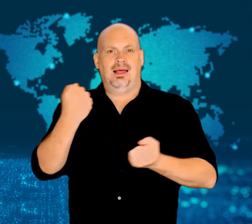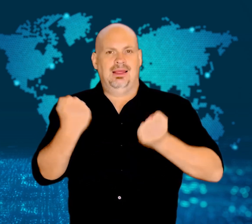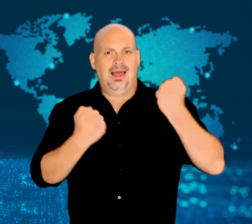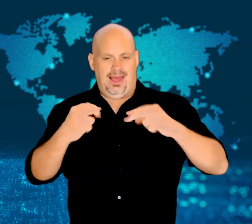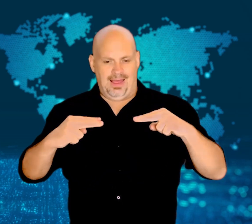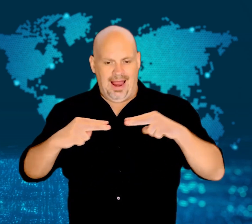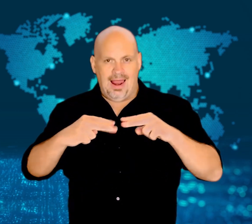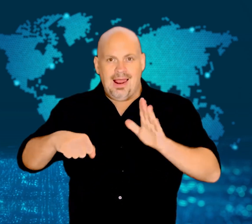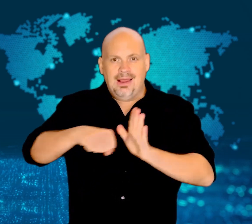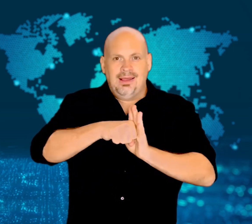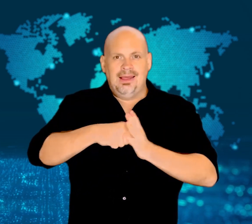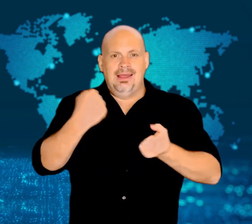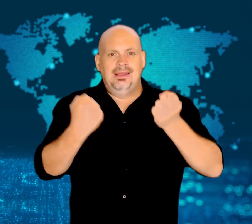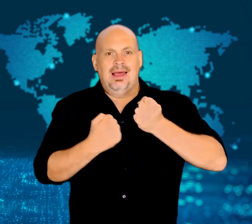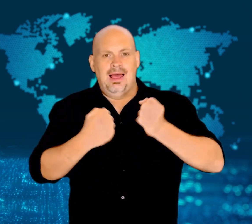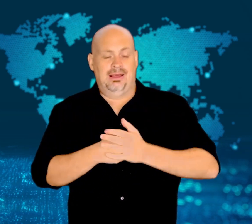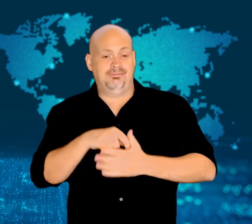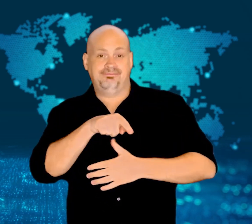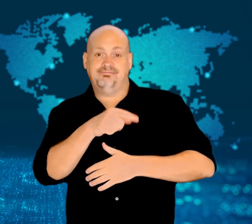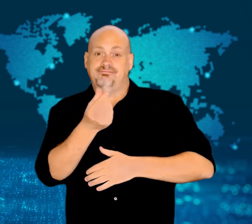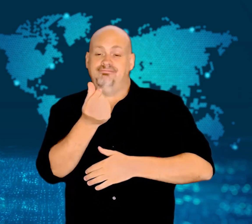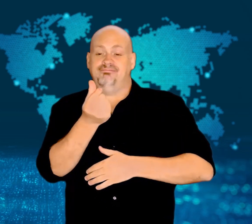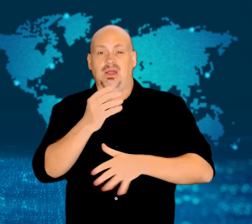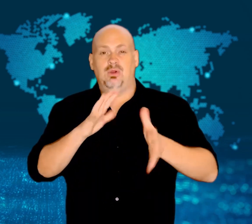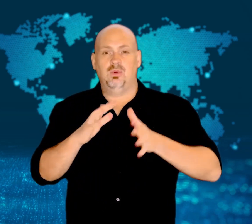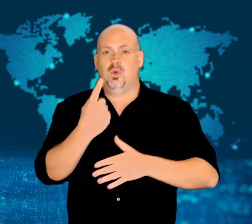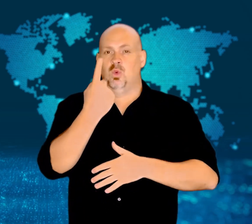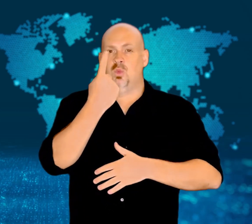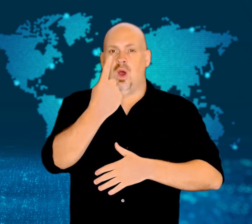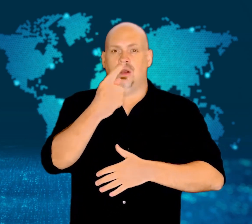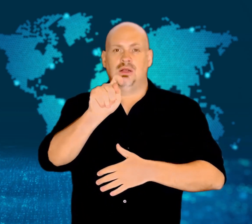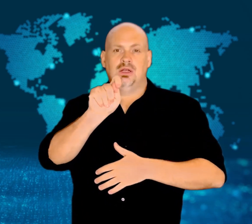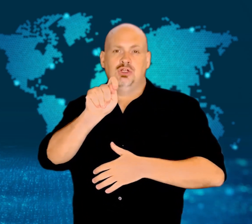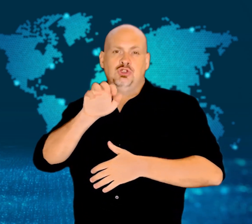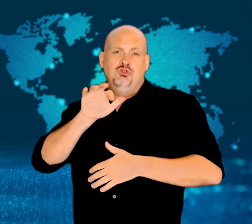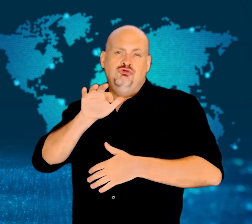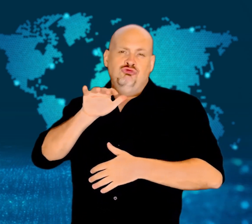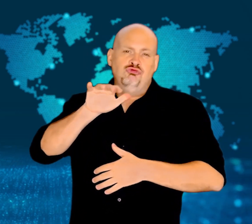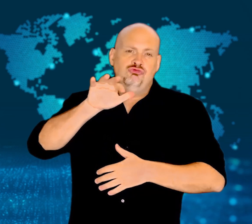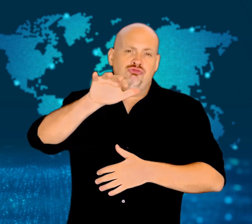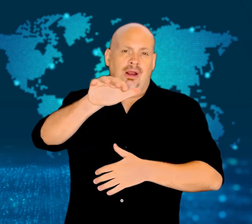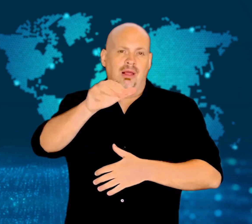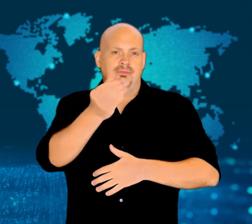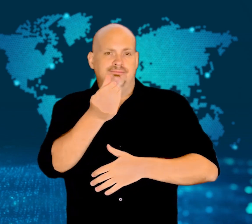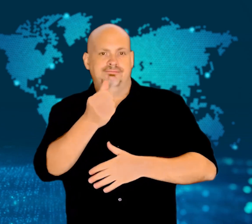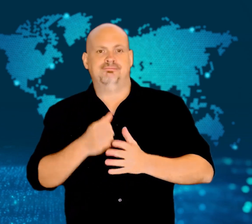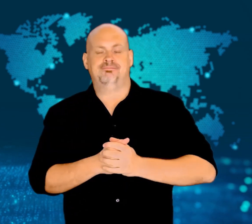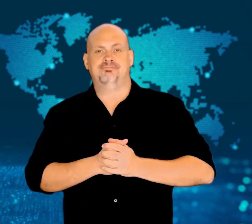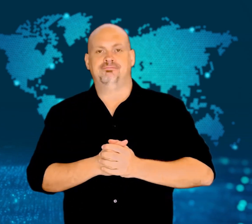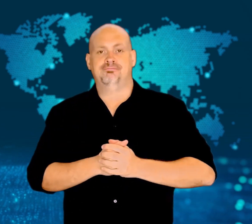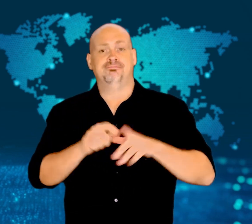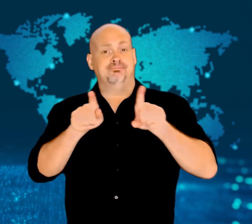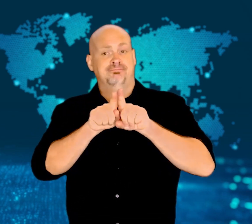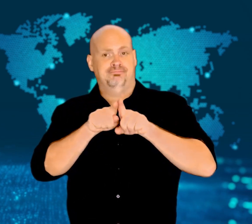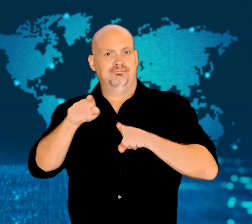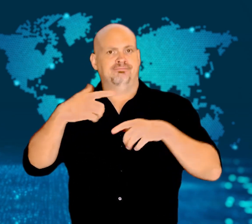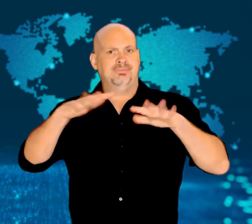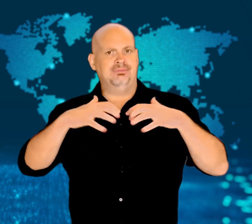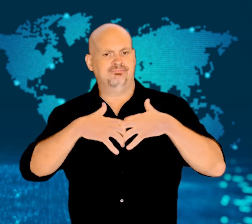One of those is Tesla, an electric car maker valued at $1 trillion USD.